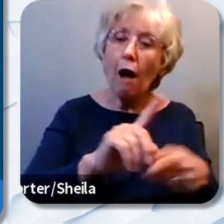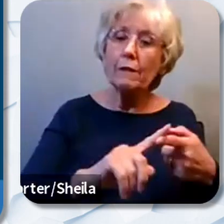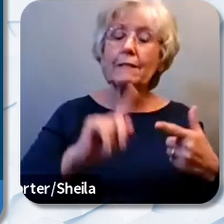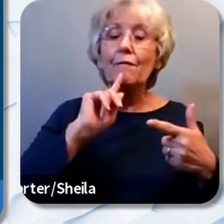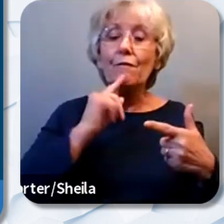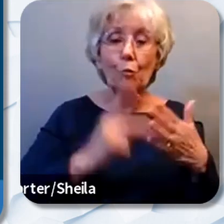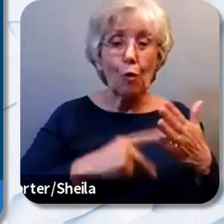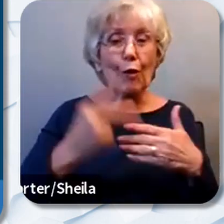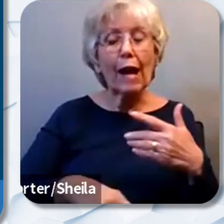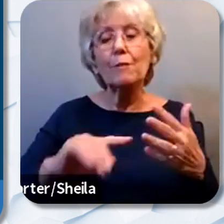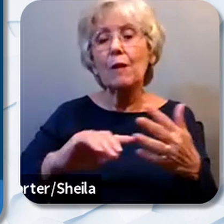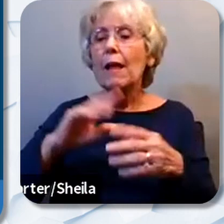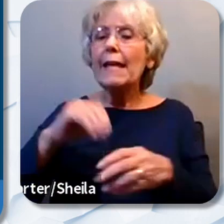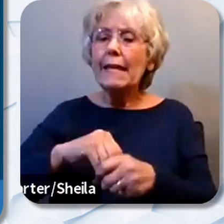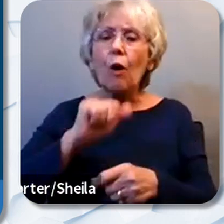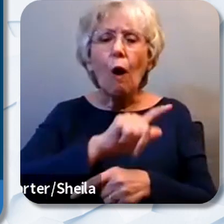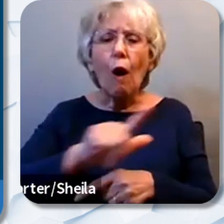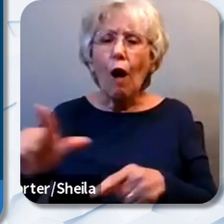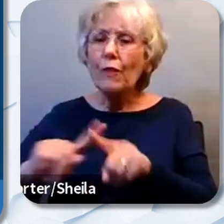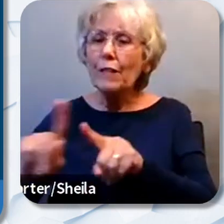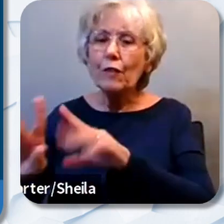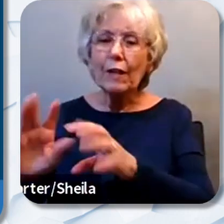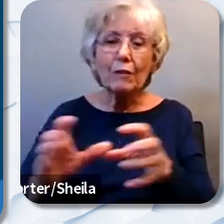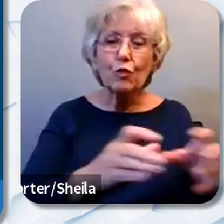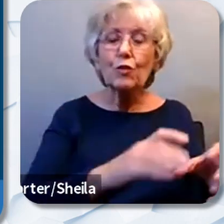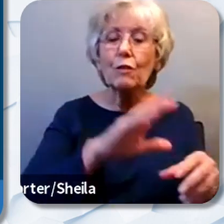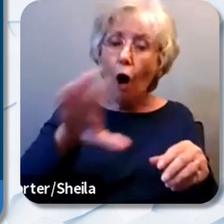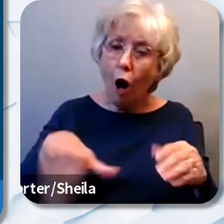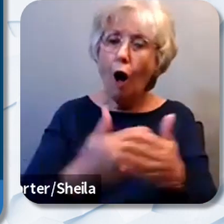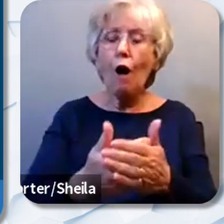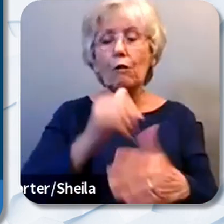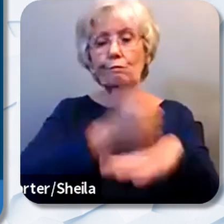throughout the clusters and again they're located on the same team. is strategically placed on the